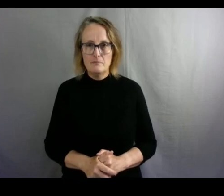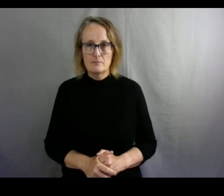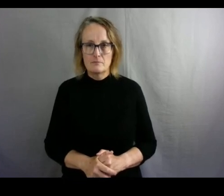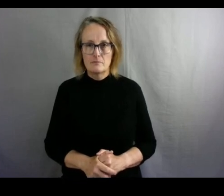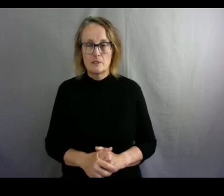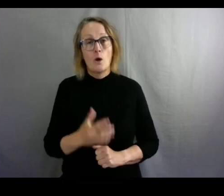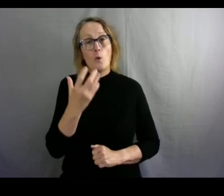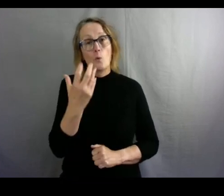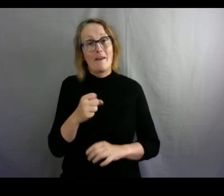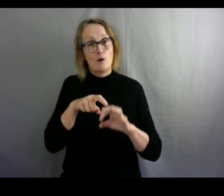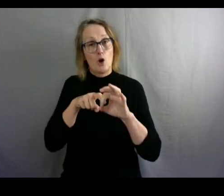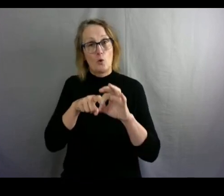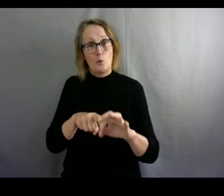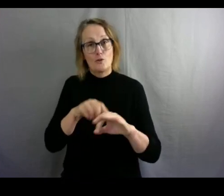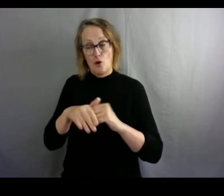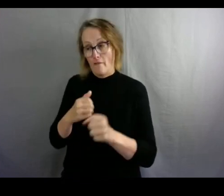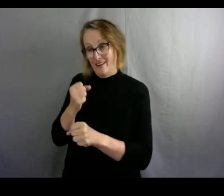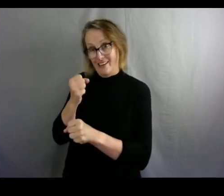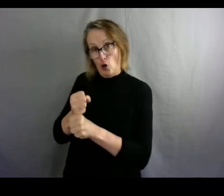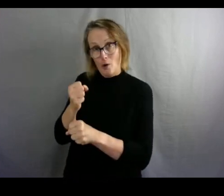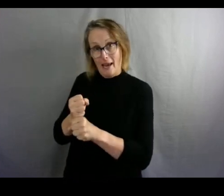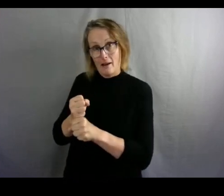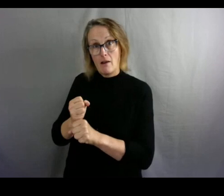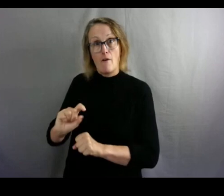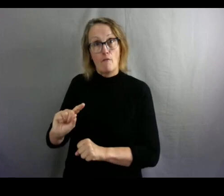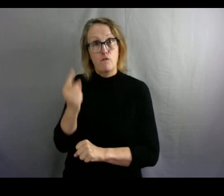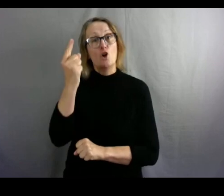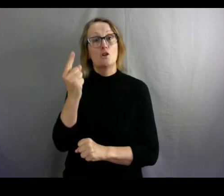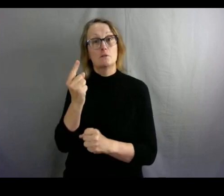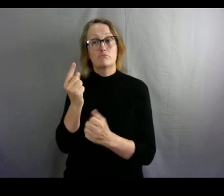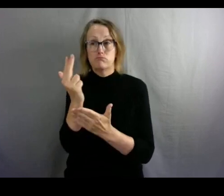beyond Impressionism and what prompted, what drove that,